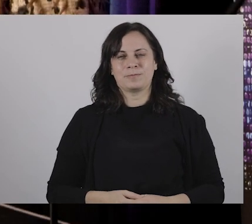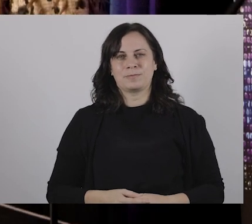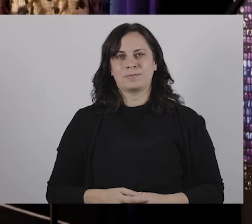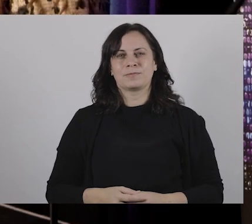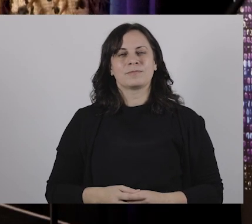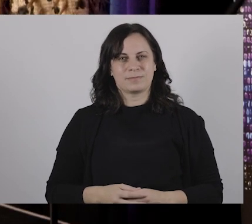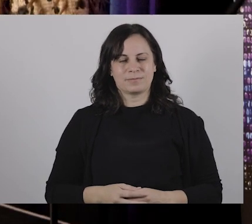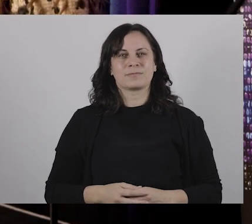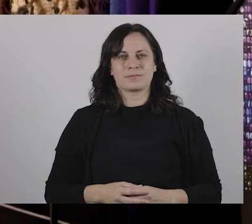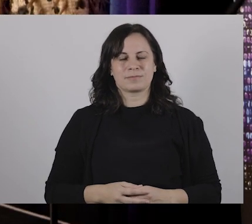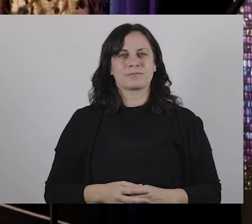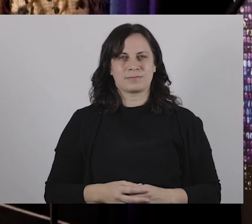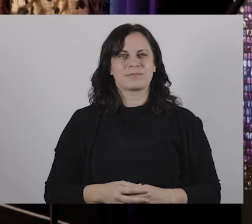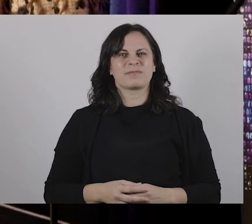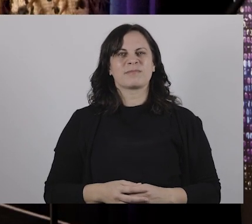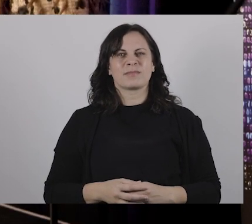IN TE REO MĀORI: For many years,